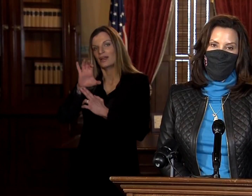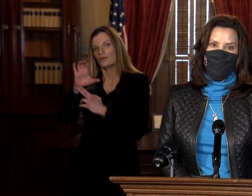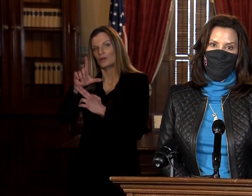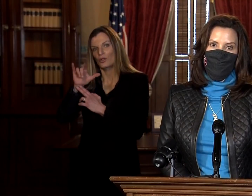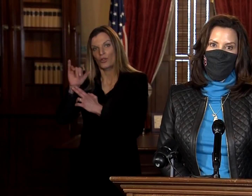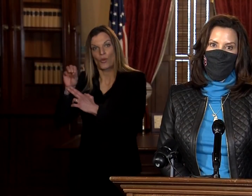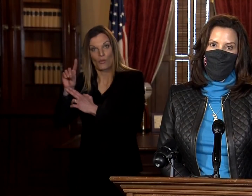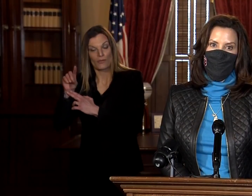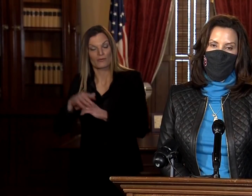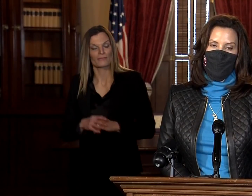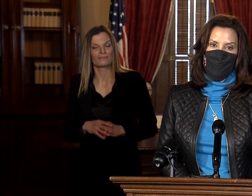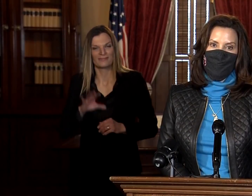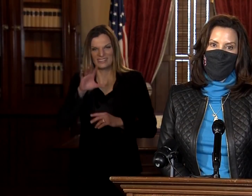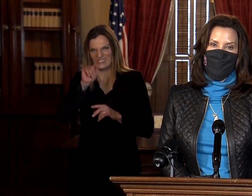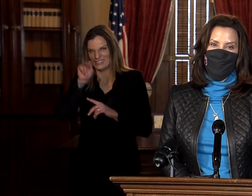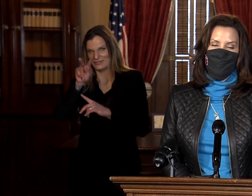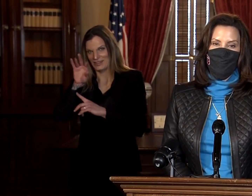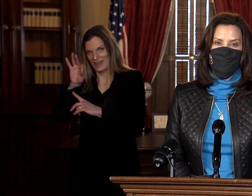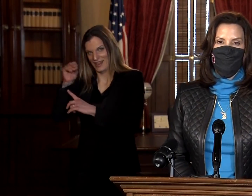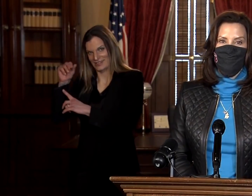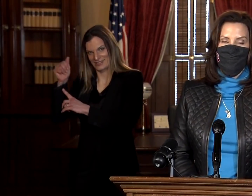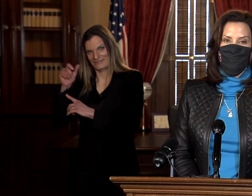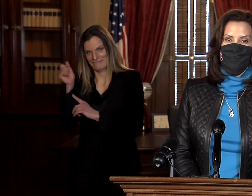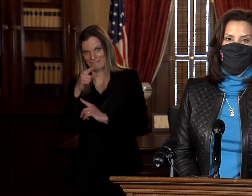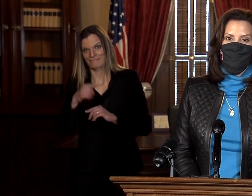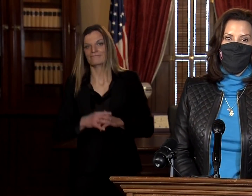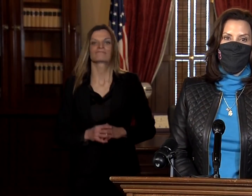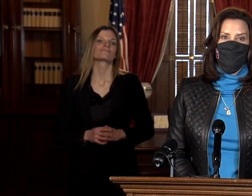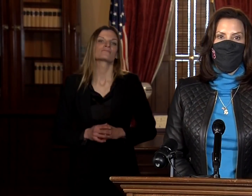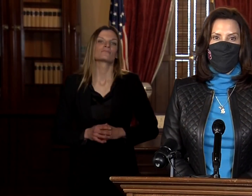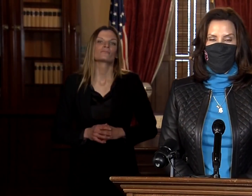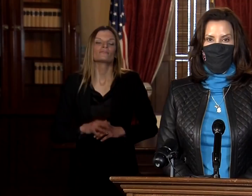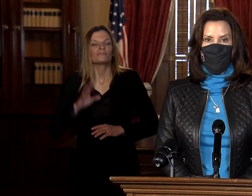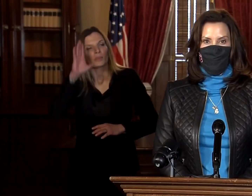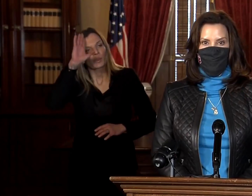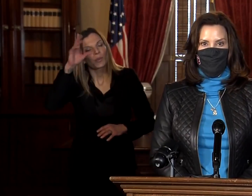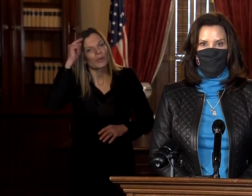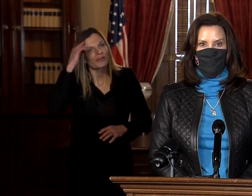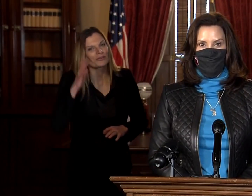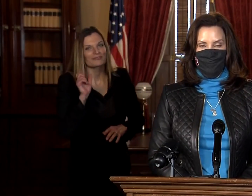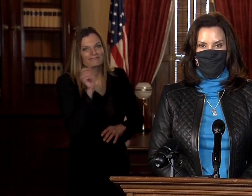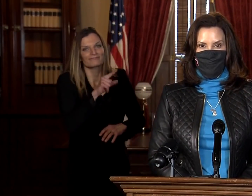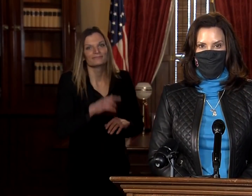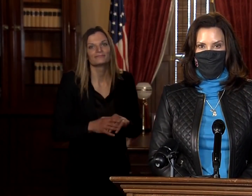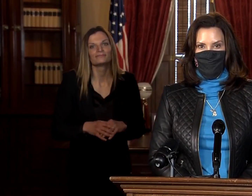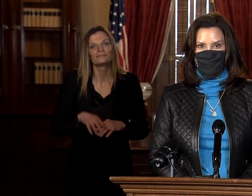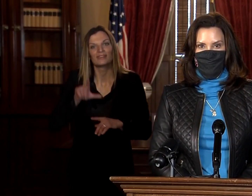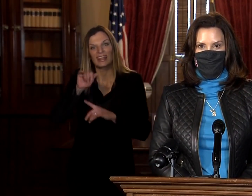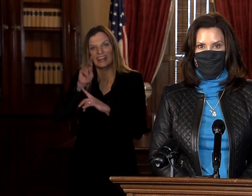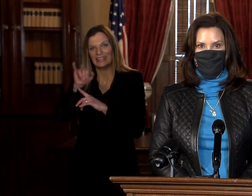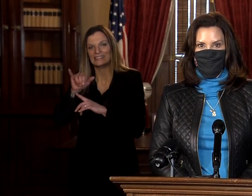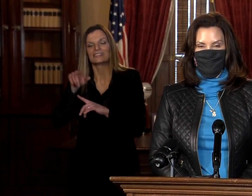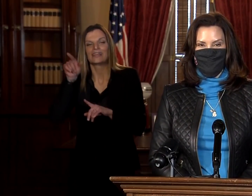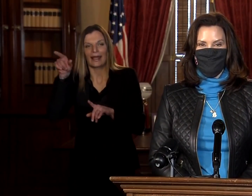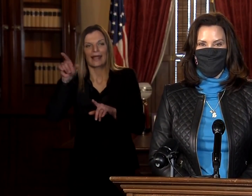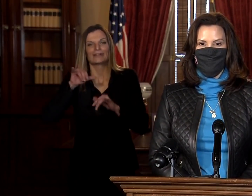All right, governor, we’ll close with the last question close with the last question from Erik Lloyd with TV9 and 10. from Erik Lloyd with TV9 and 10. >> Hello, governor.